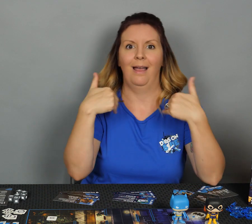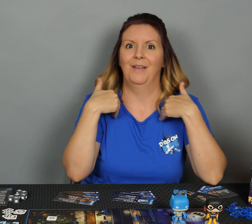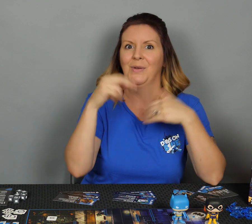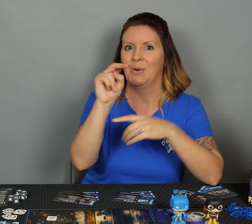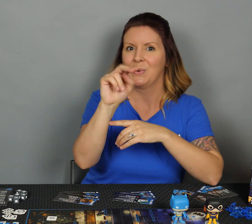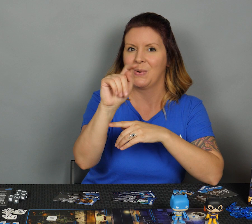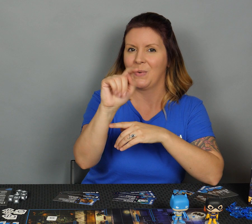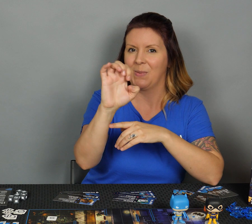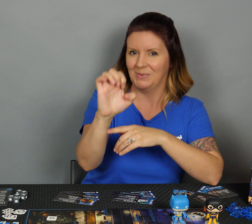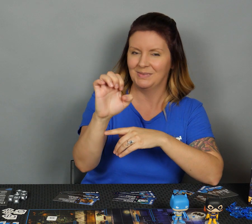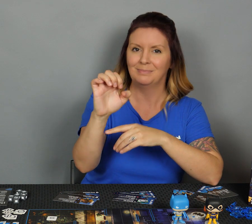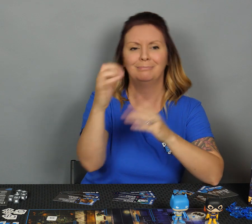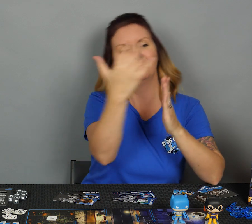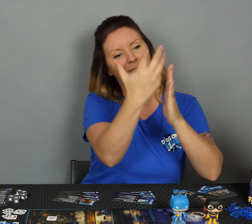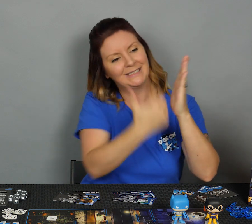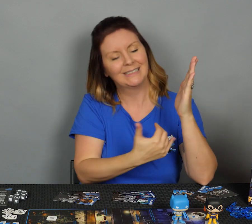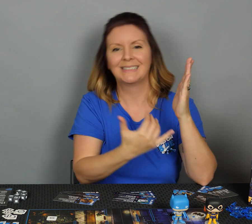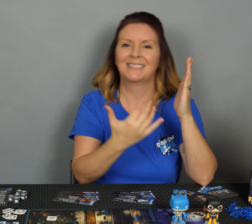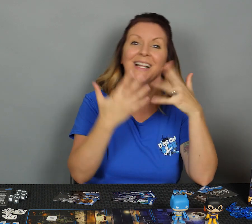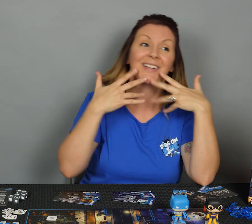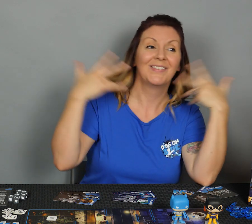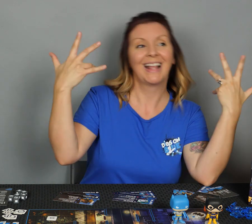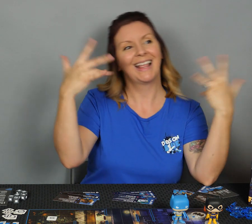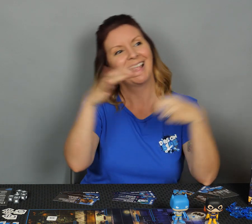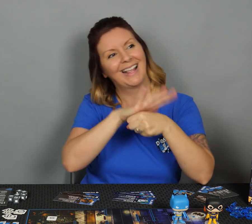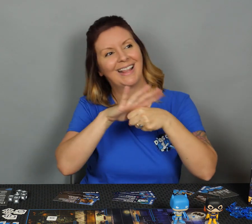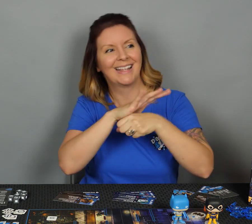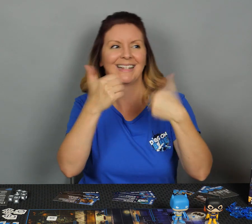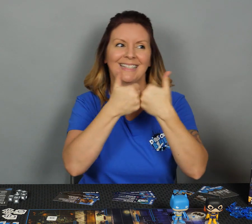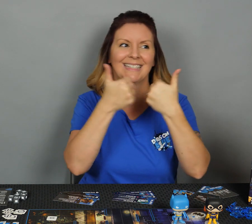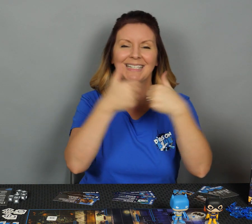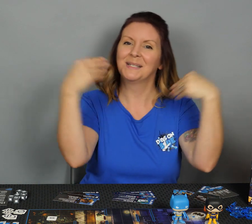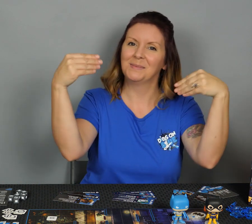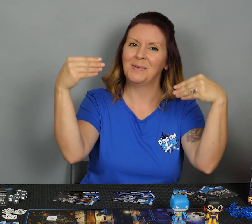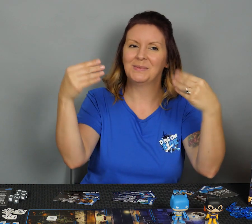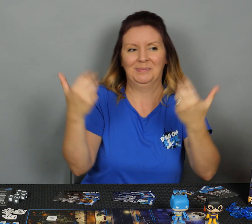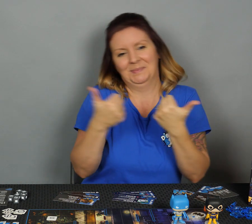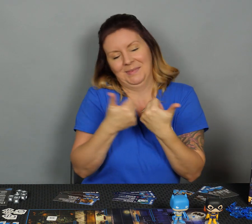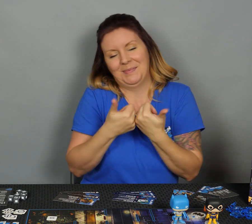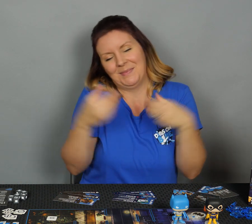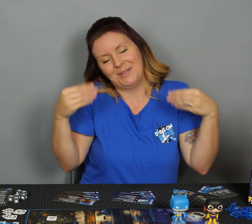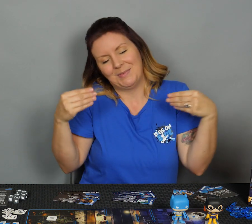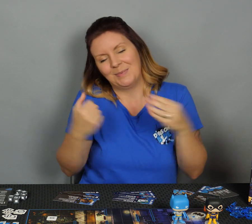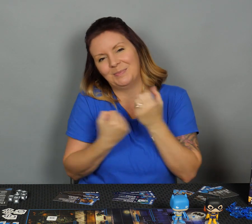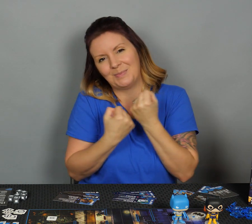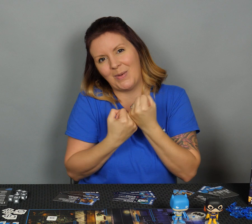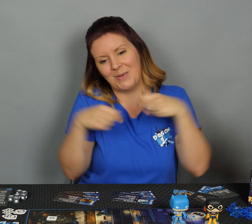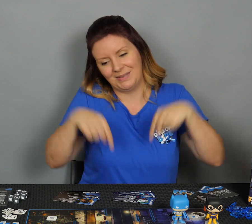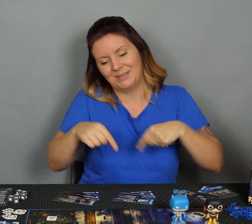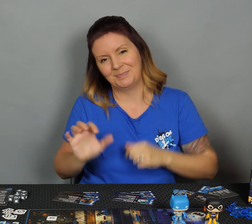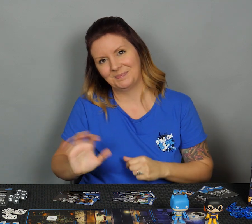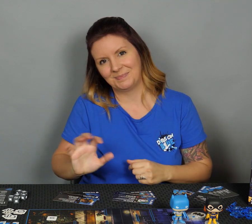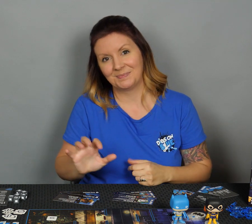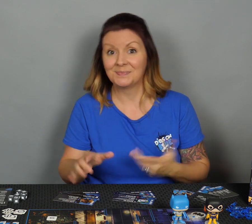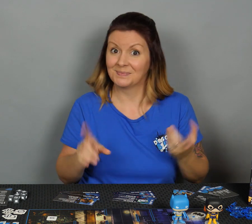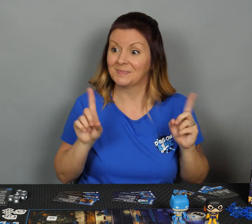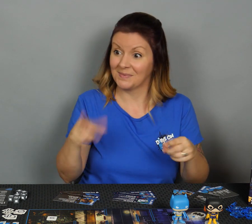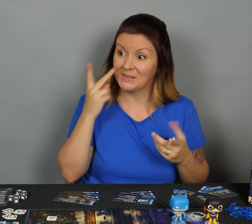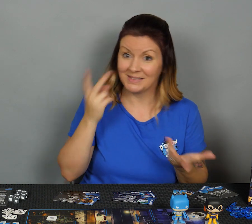The Facebook page has a note listing friendly local game stores. And those are game stores who support this channel.